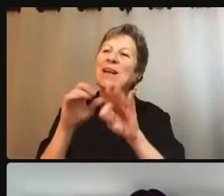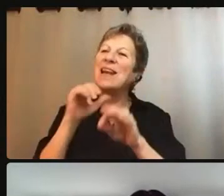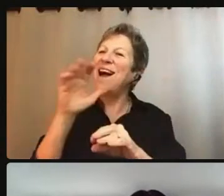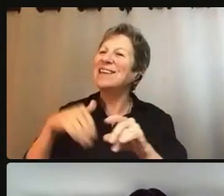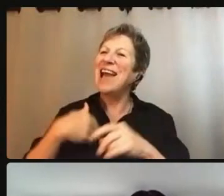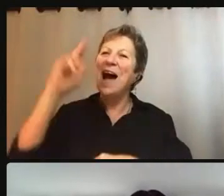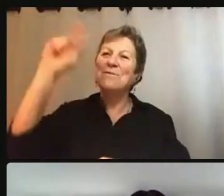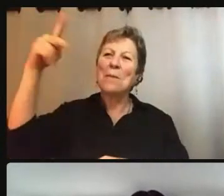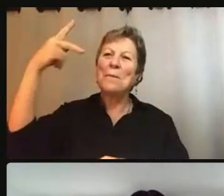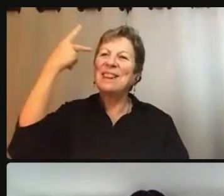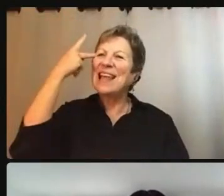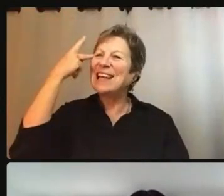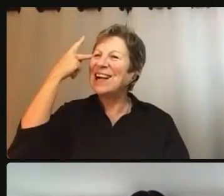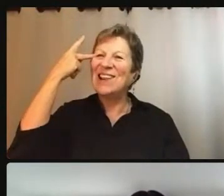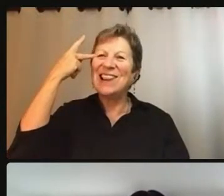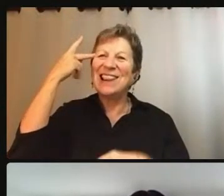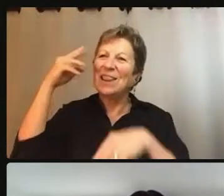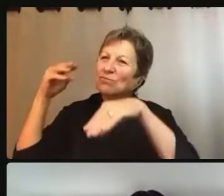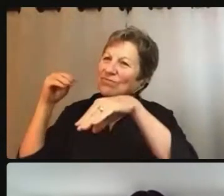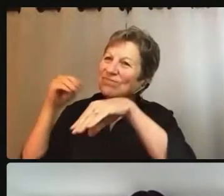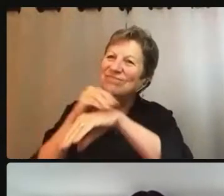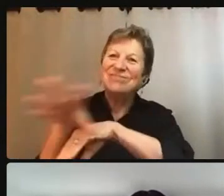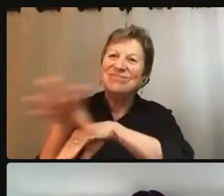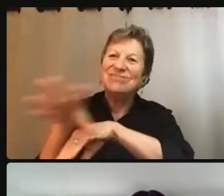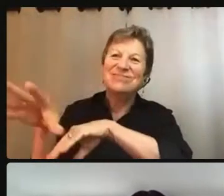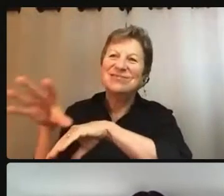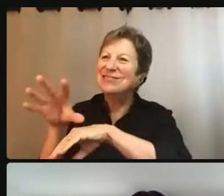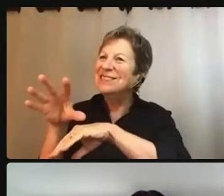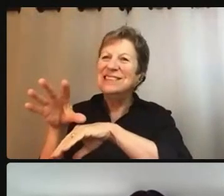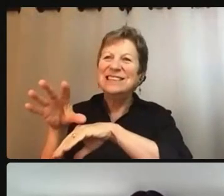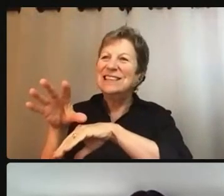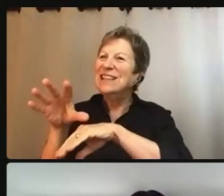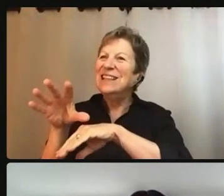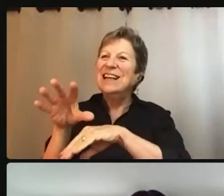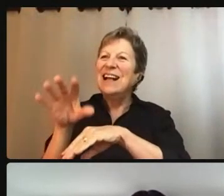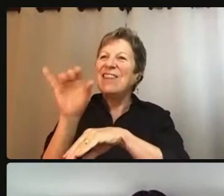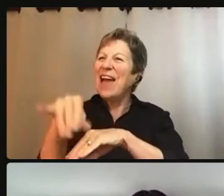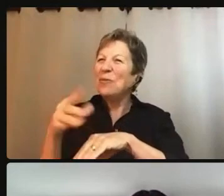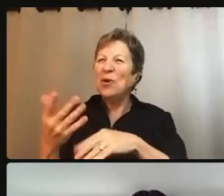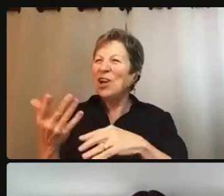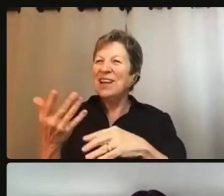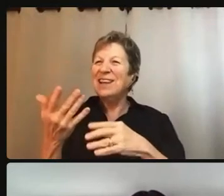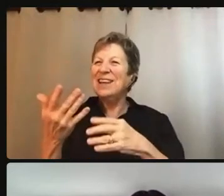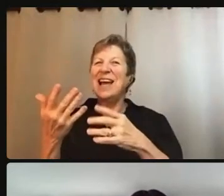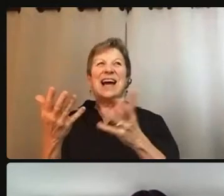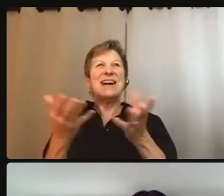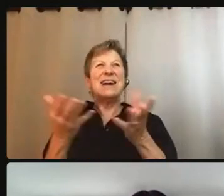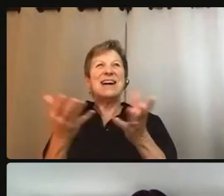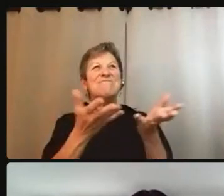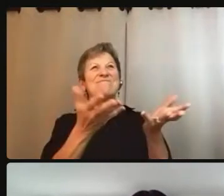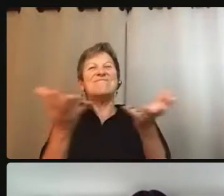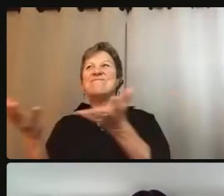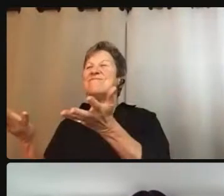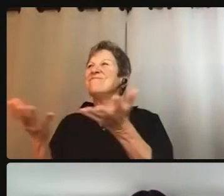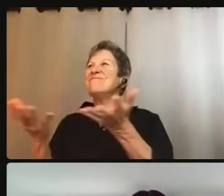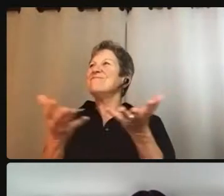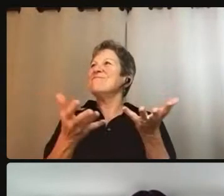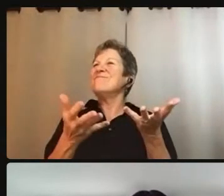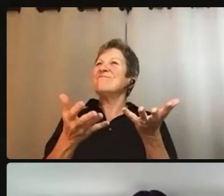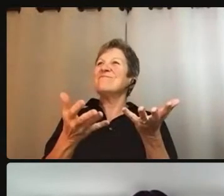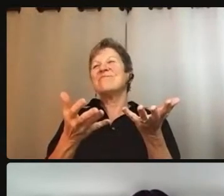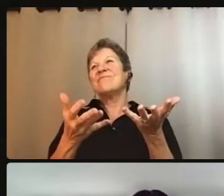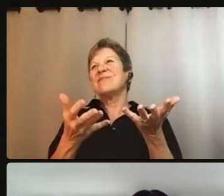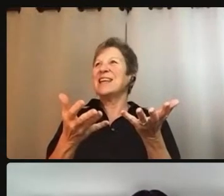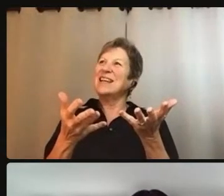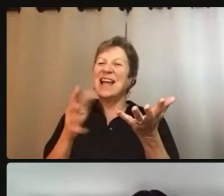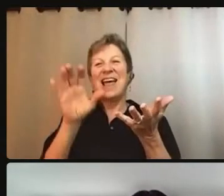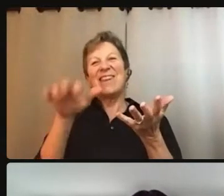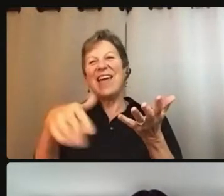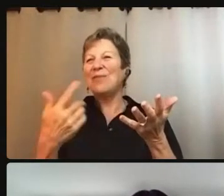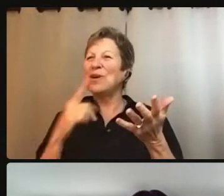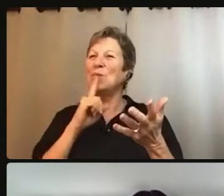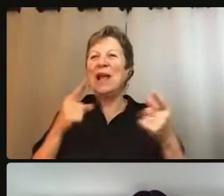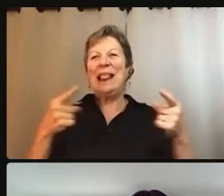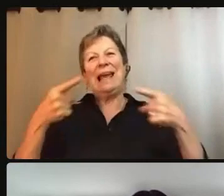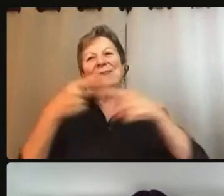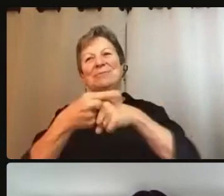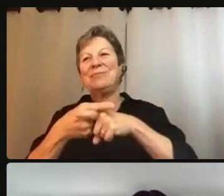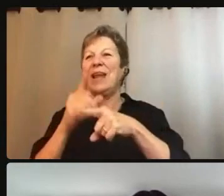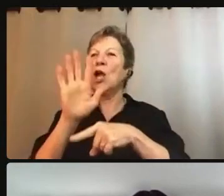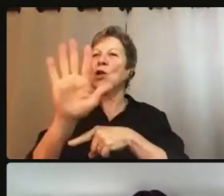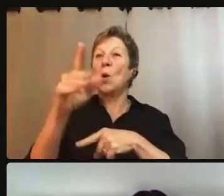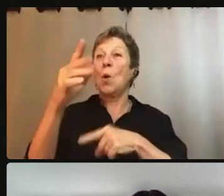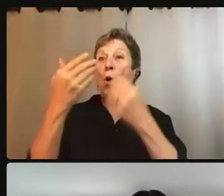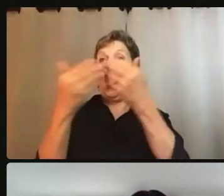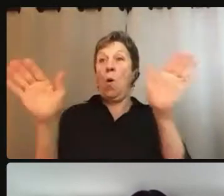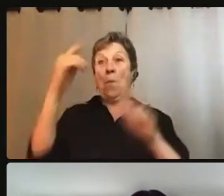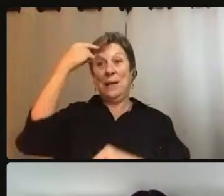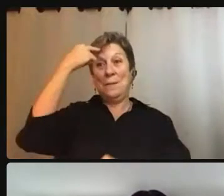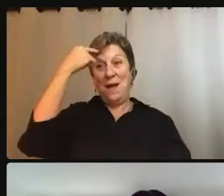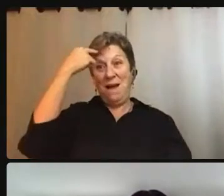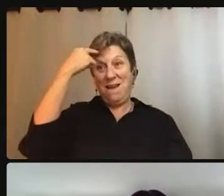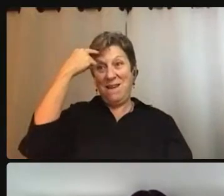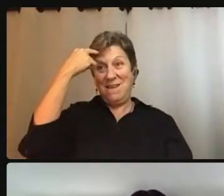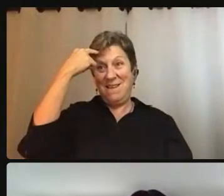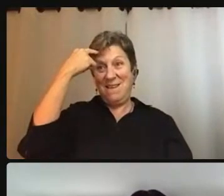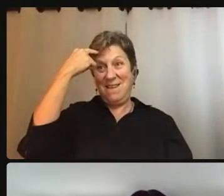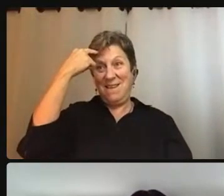HELPS WITH THAT IS IS TO NOT BE